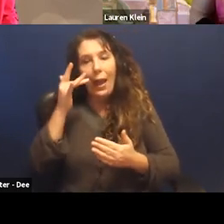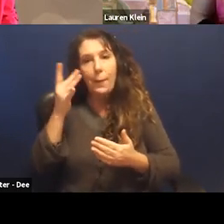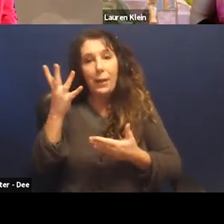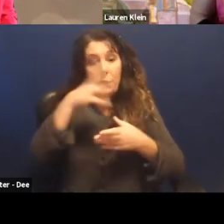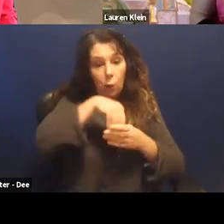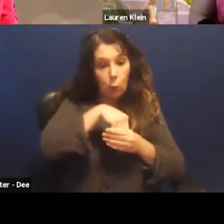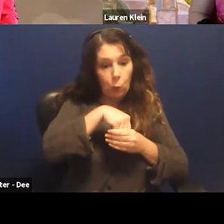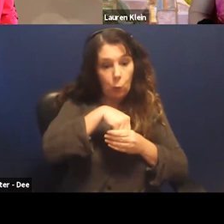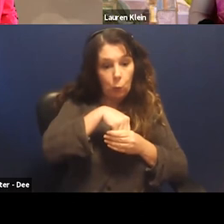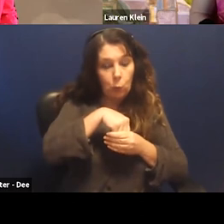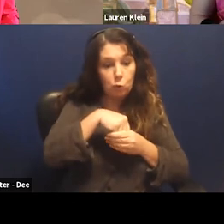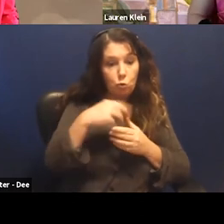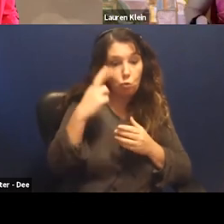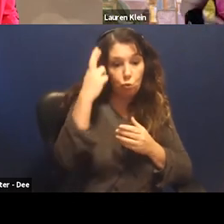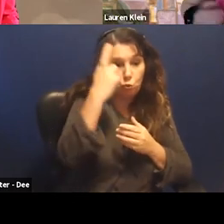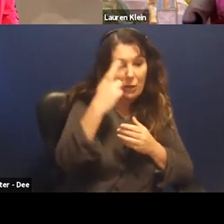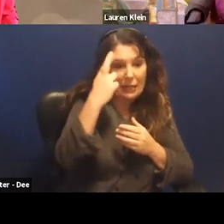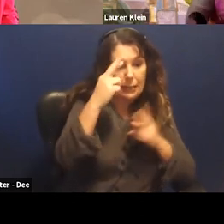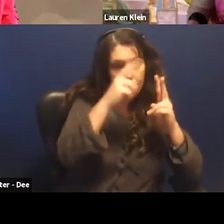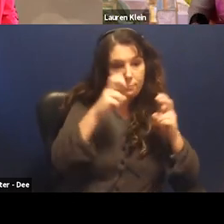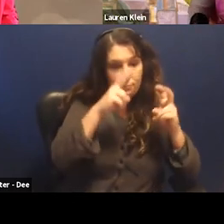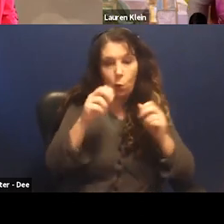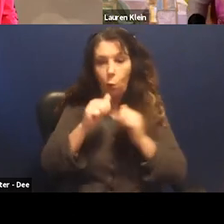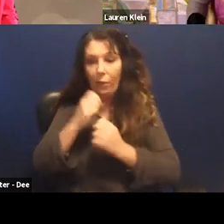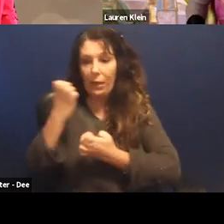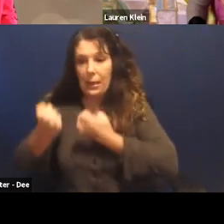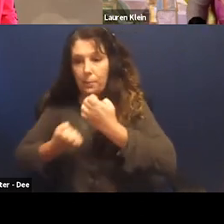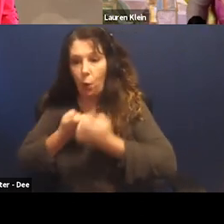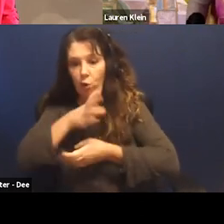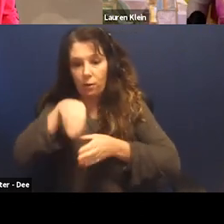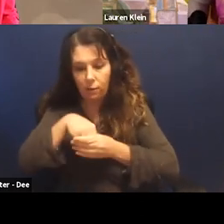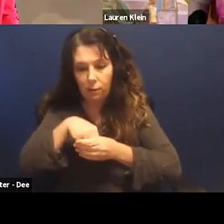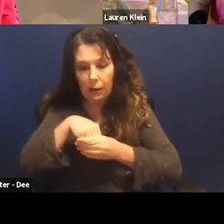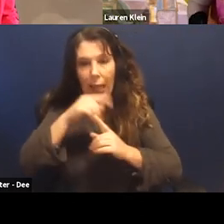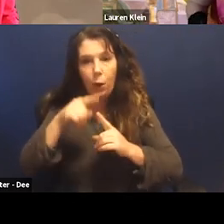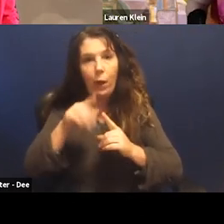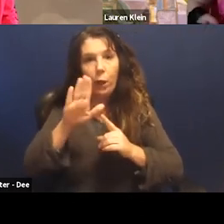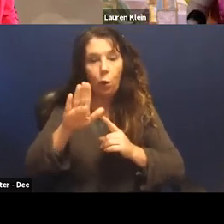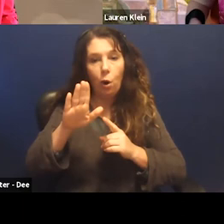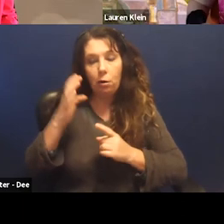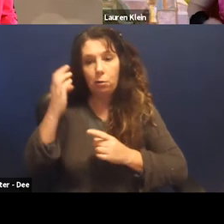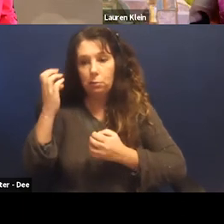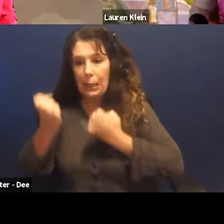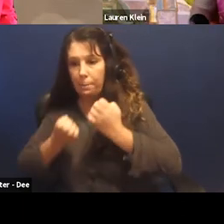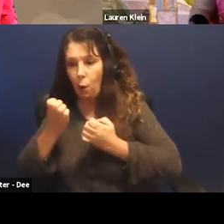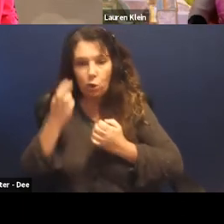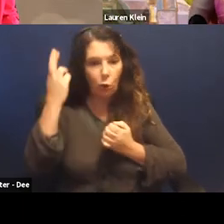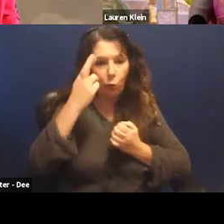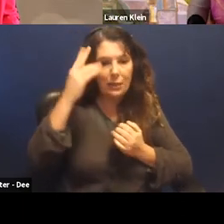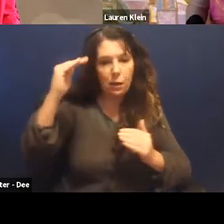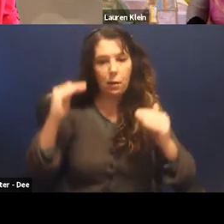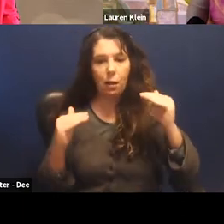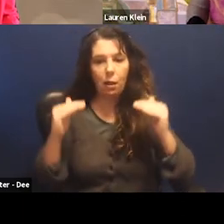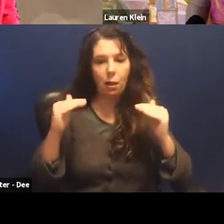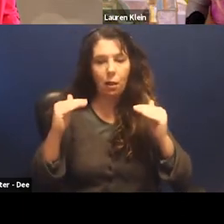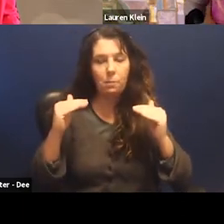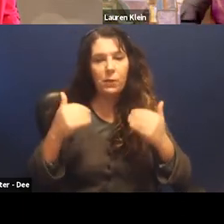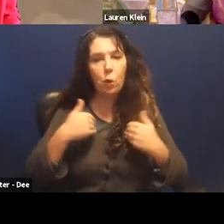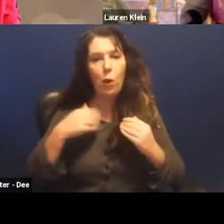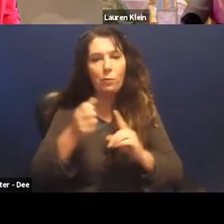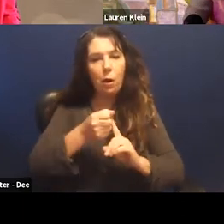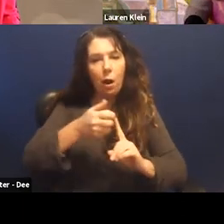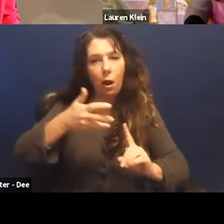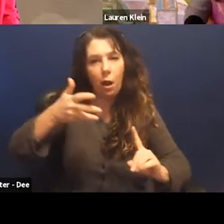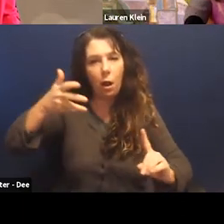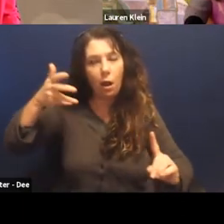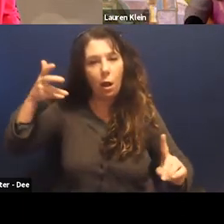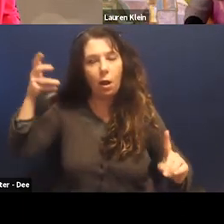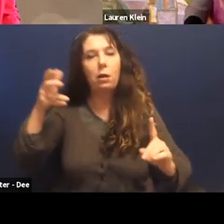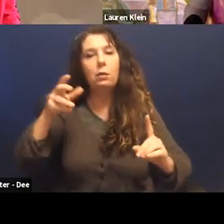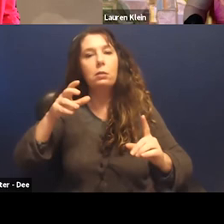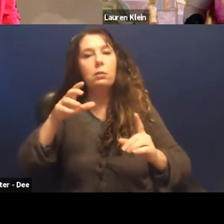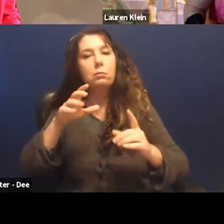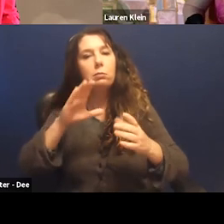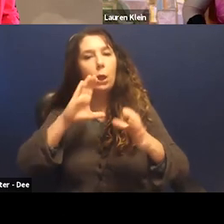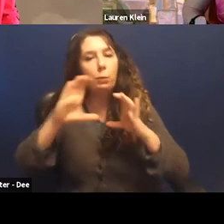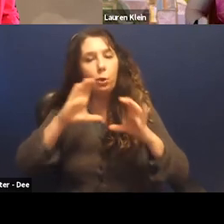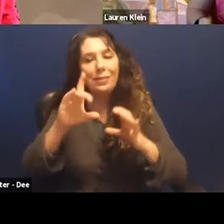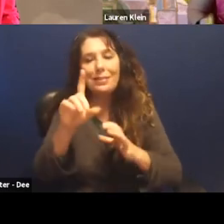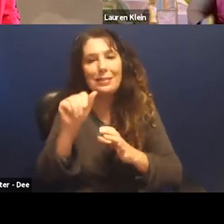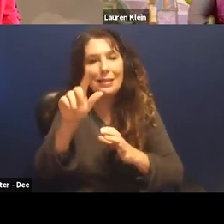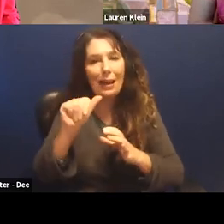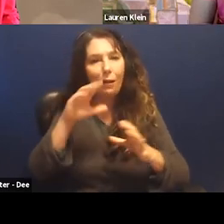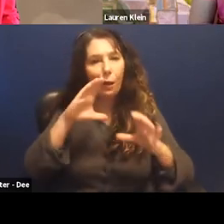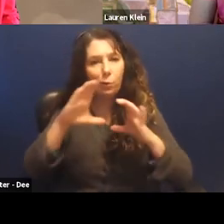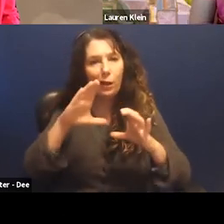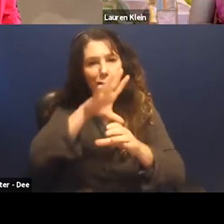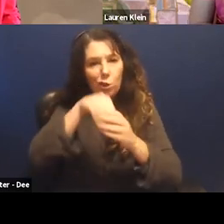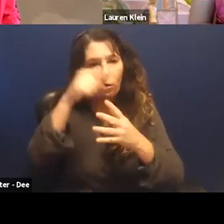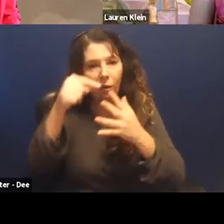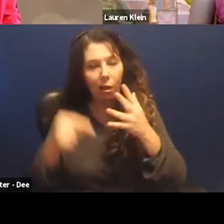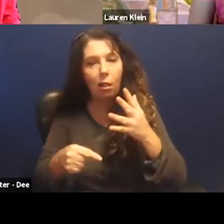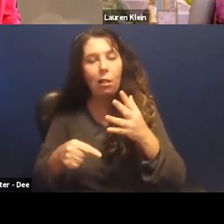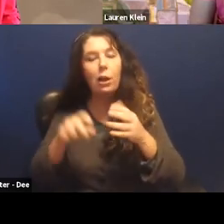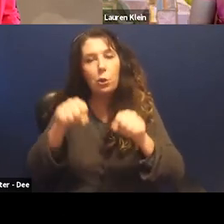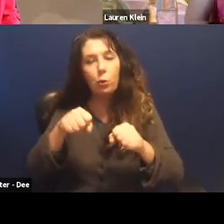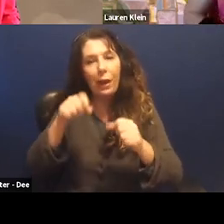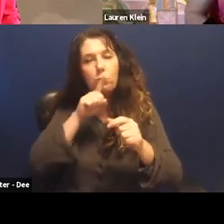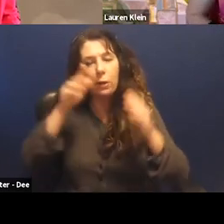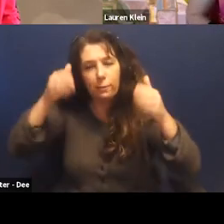And once you're able to sort of allow yourself to rebalance emotion and reason, what you find is you have a much more expansive and capacious sort of data communication toolbox, and that in turn lets you focus on what really matters and the design process